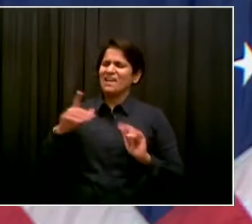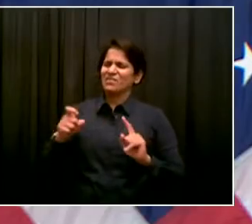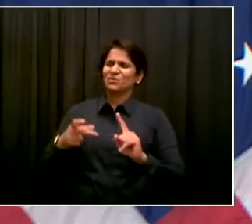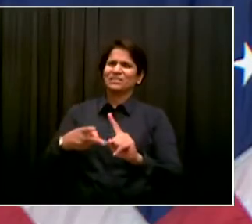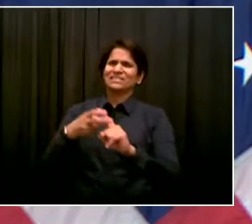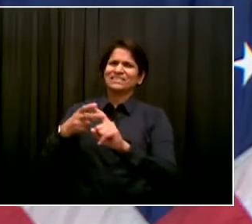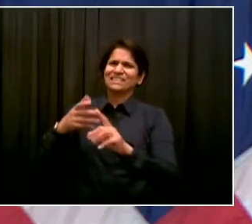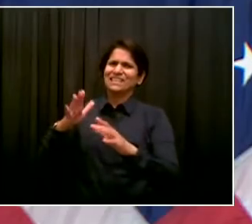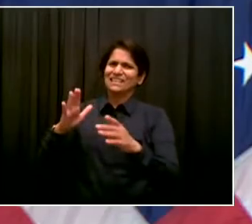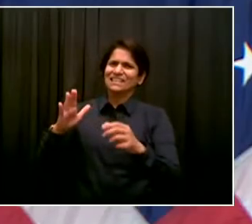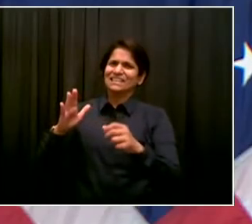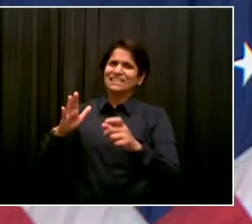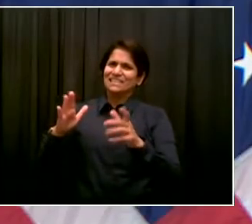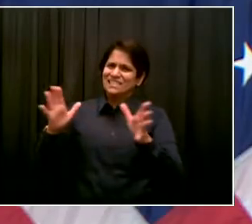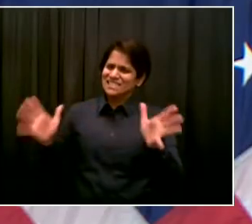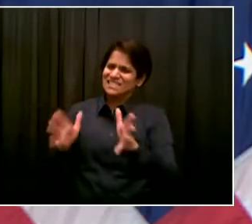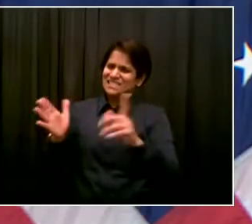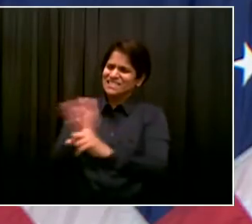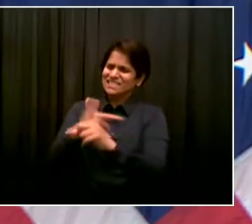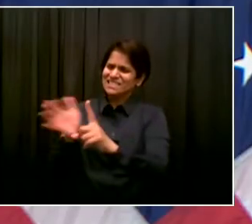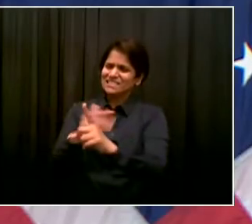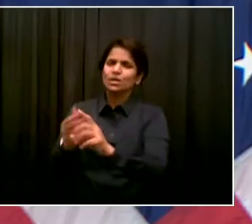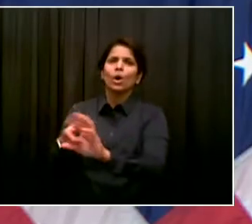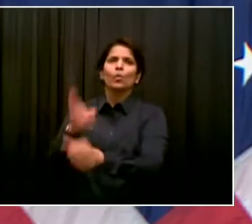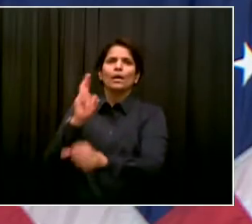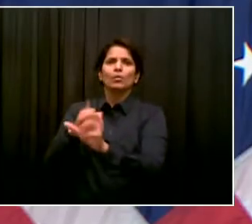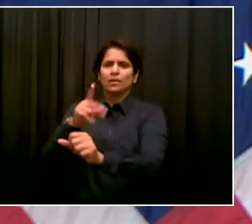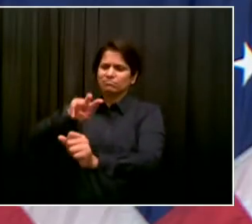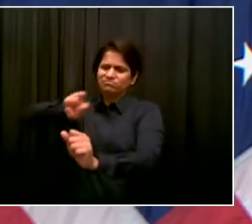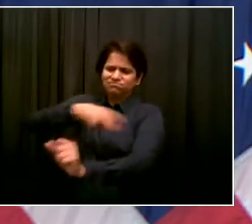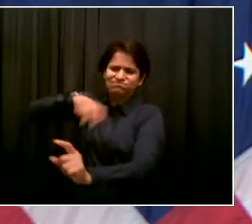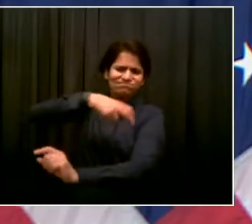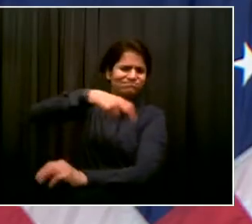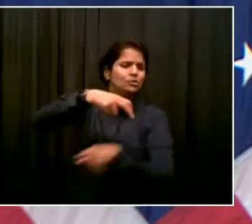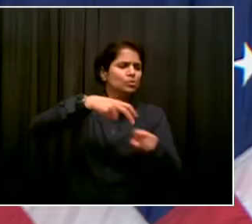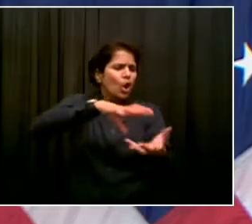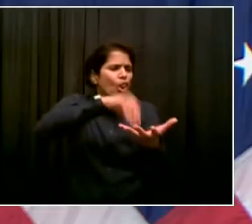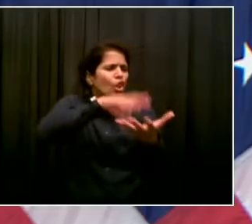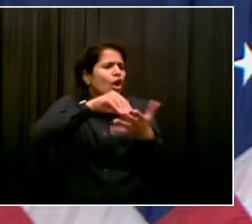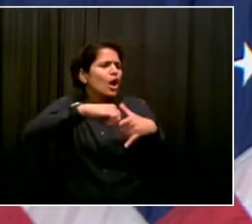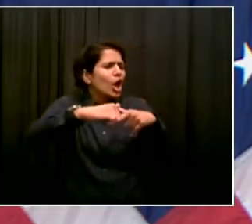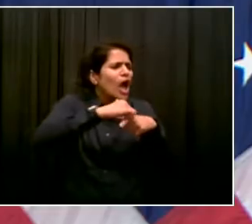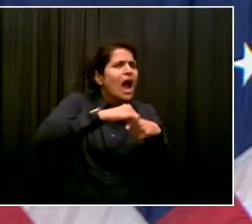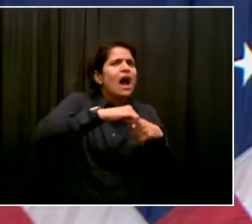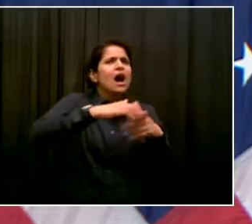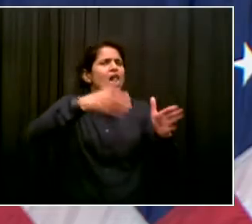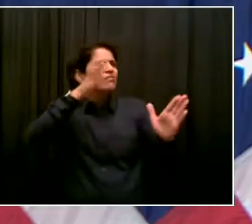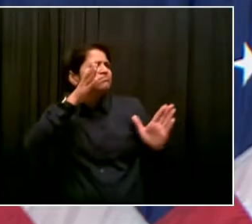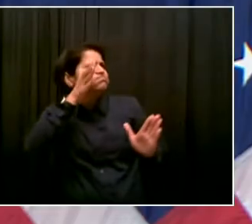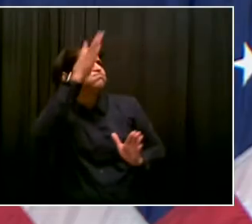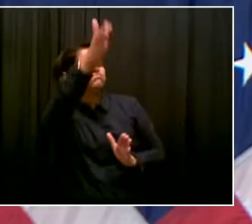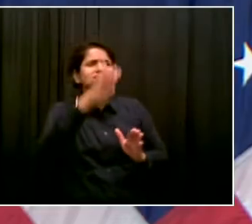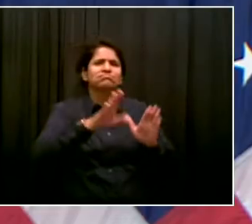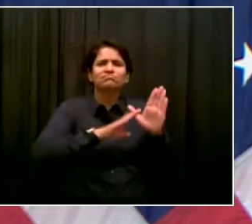HAVE TO TAKE THESE YOUNG MEN AND WOMEN IN THE RIGHT DIRECTION AND GET THEM OUT